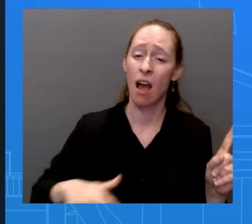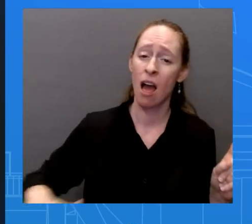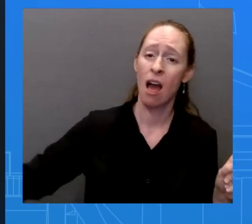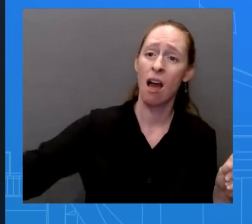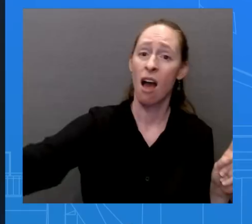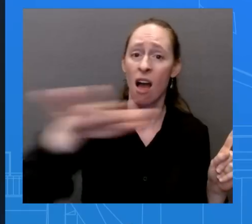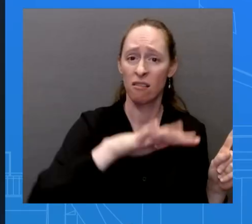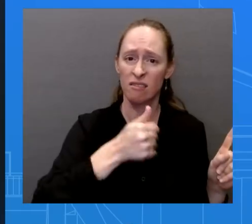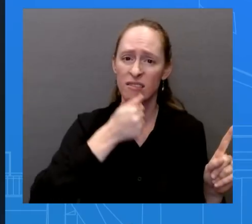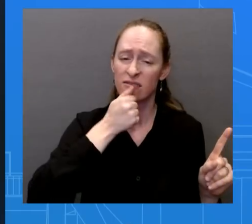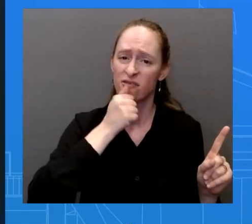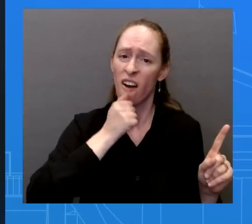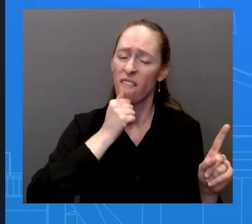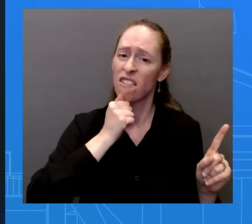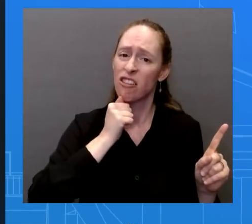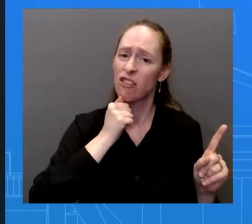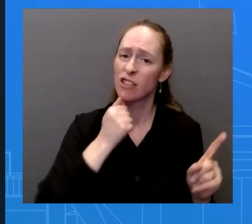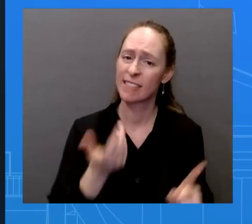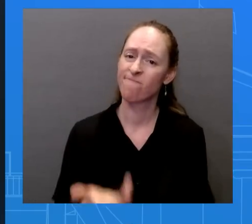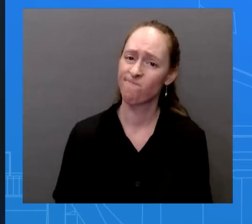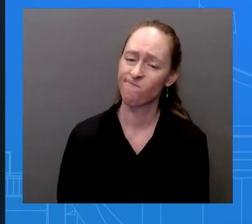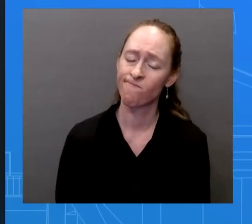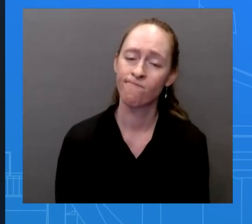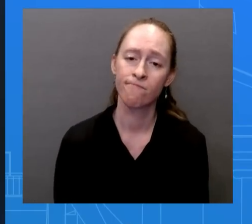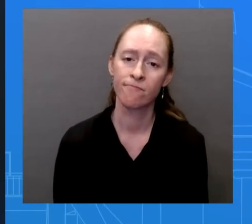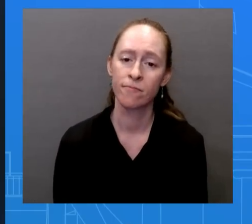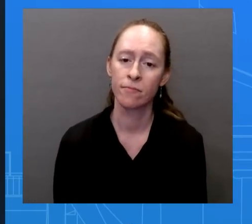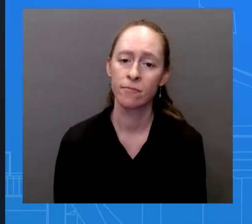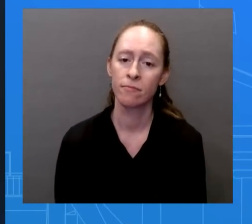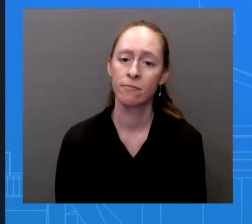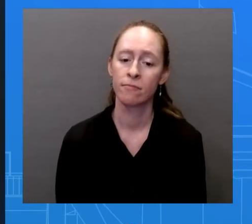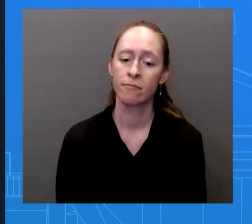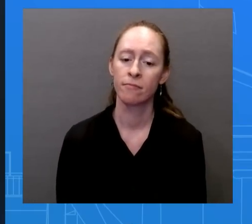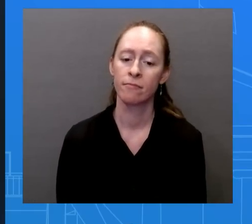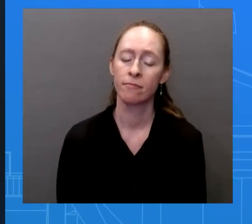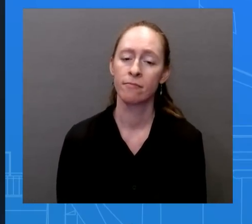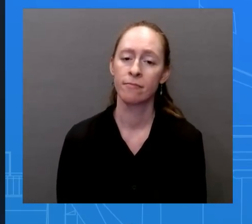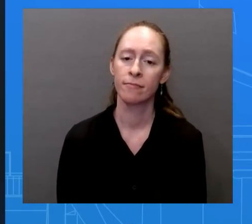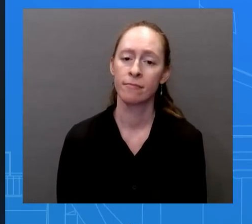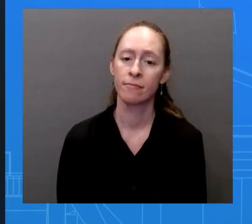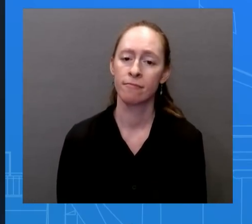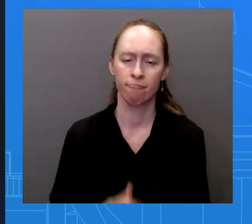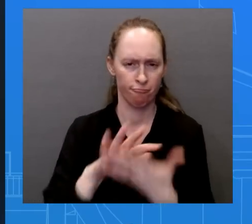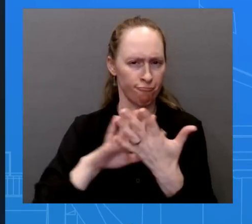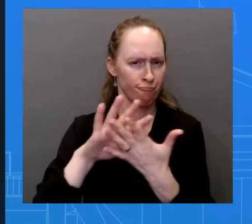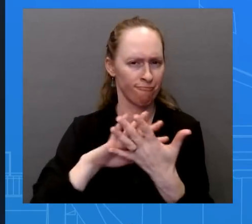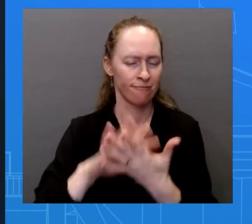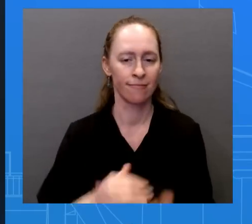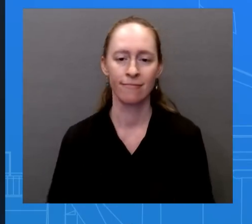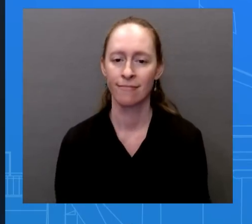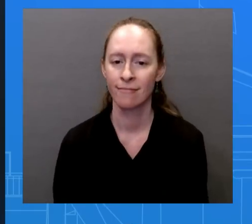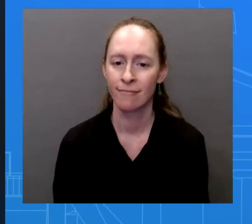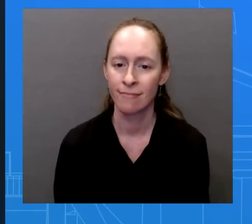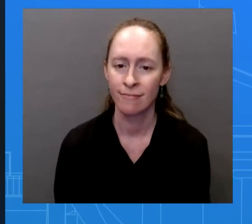Ms. Jean-Pierre: I don't have a -- a person in particular to speak to of who is going to be leading the review. Clearly, this an all -- you know,